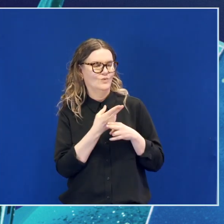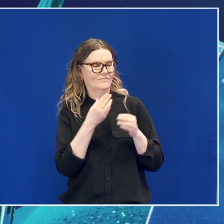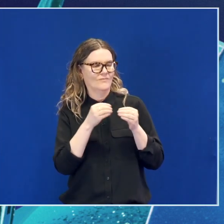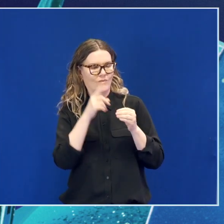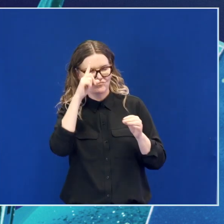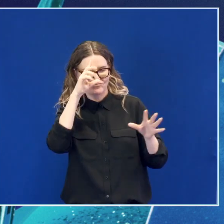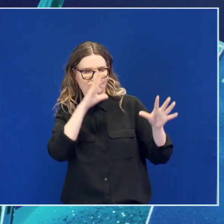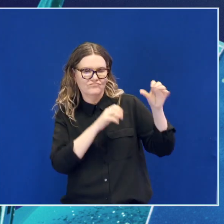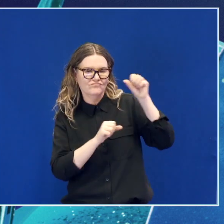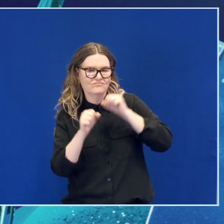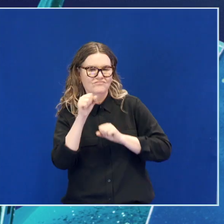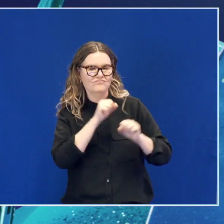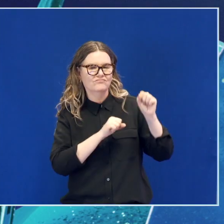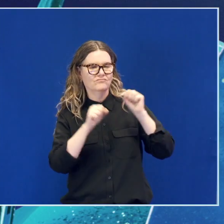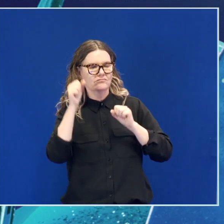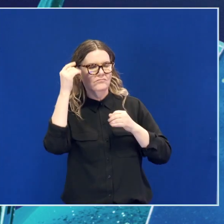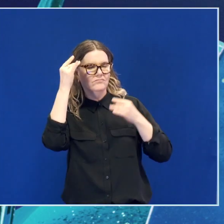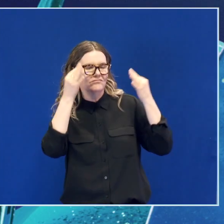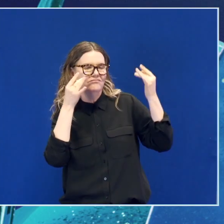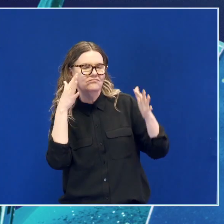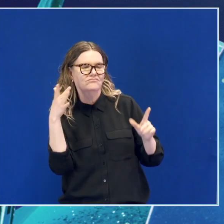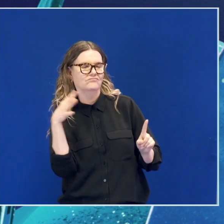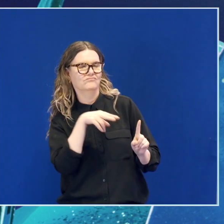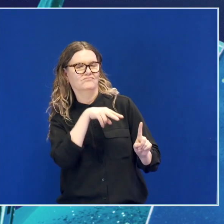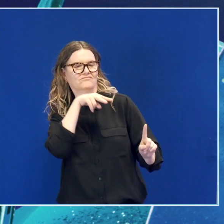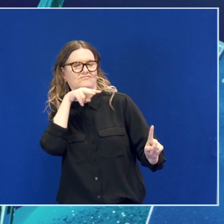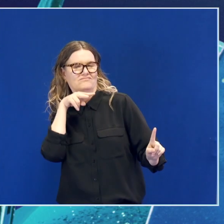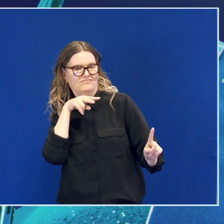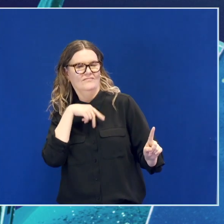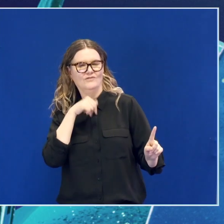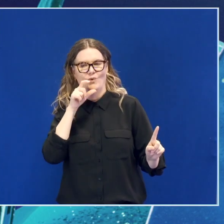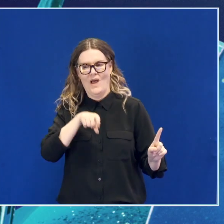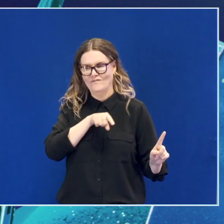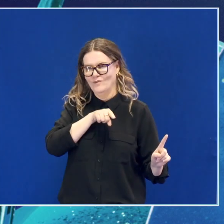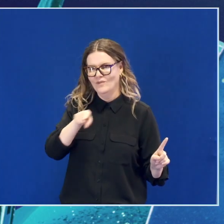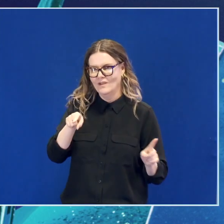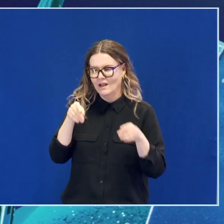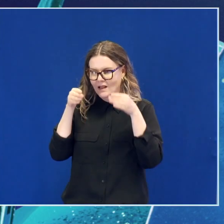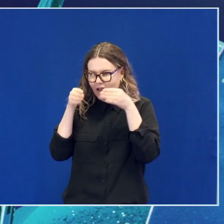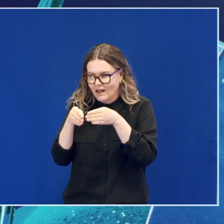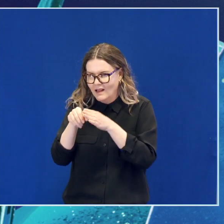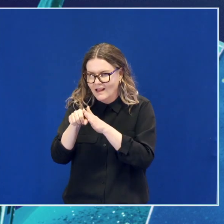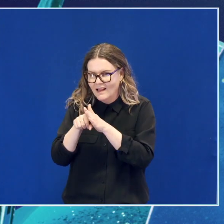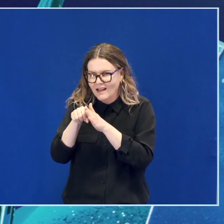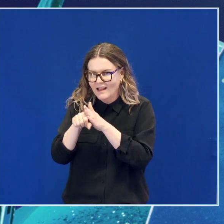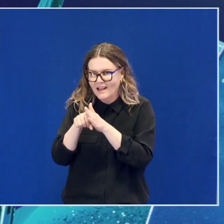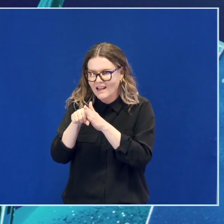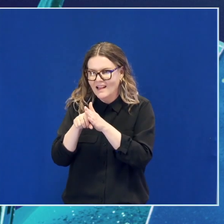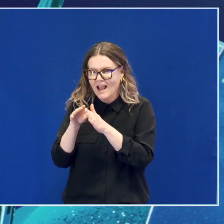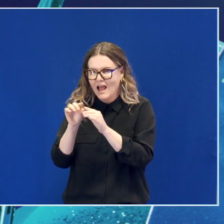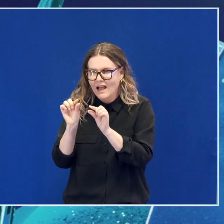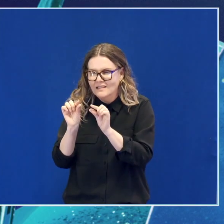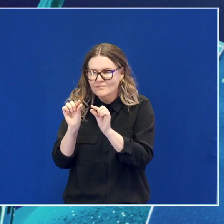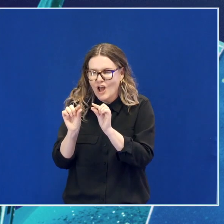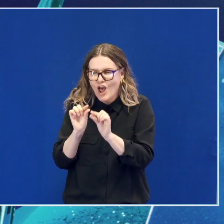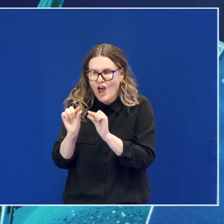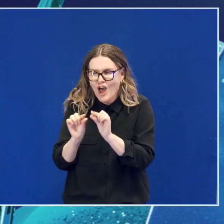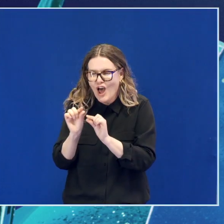about those what I would consider -- not minor tasks. But tasks that can be completed by technology at this point